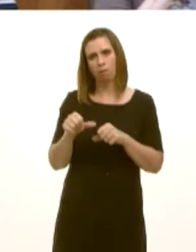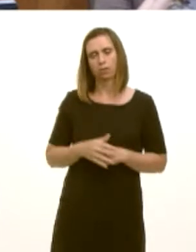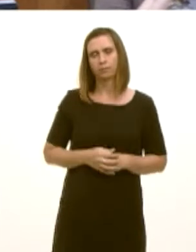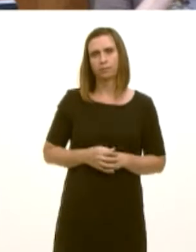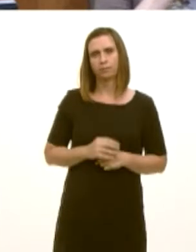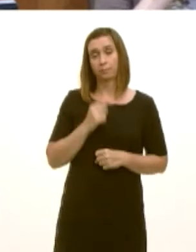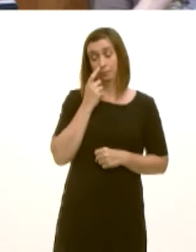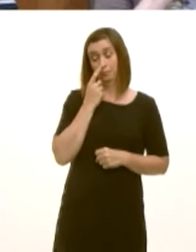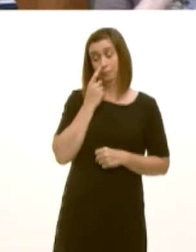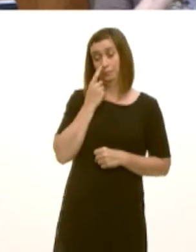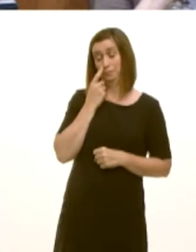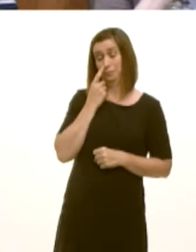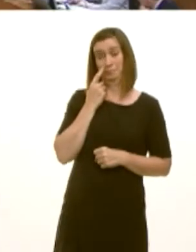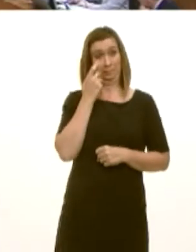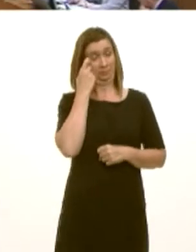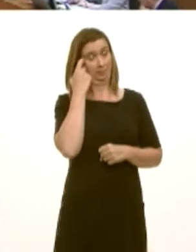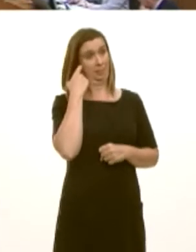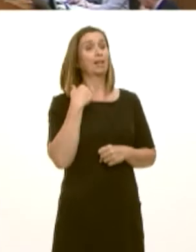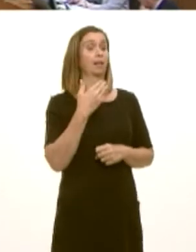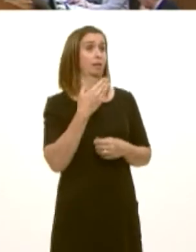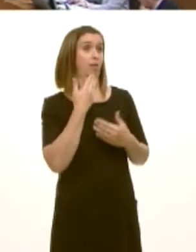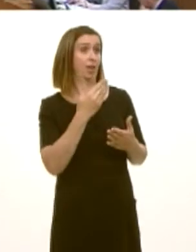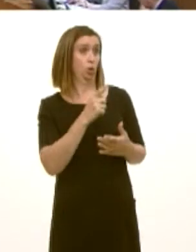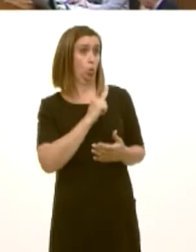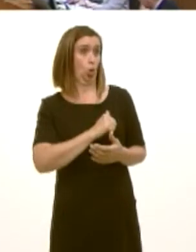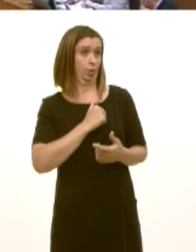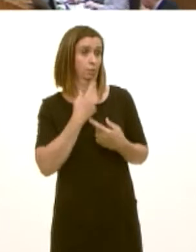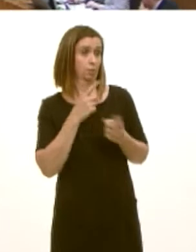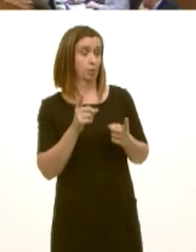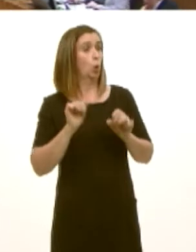Kirsty Williams: I appreciate your candour, First Minister; diagnostic waiting times have